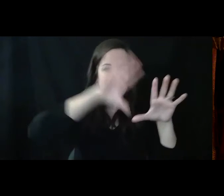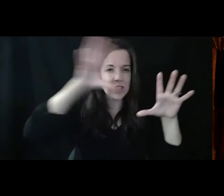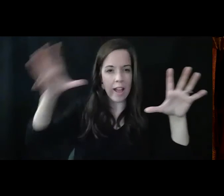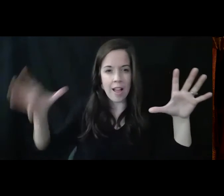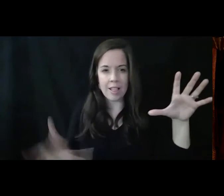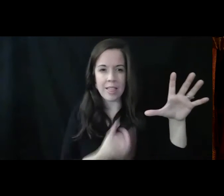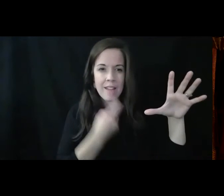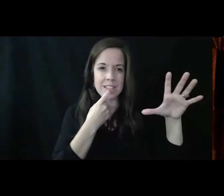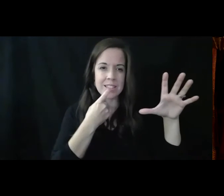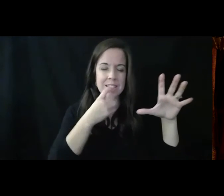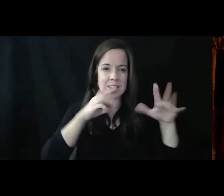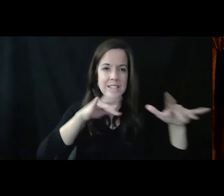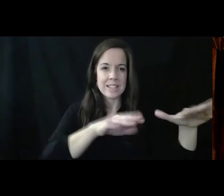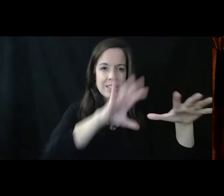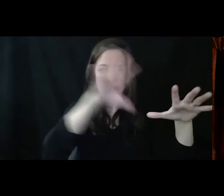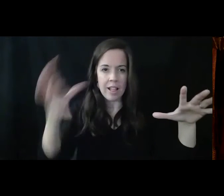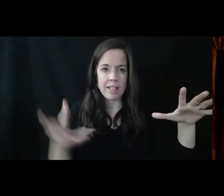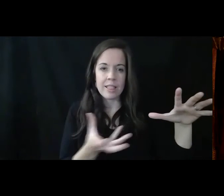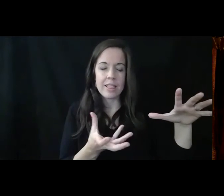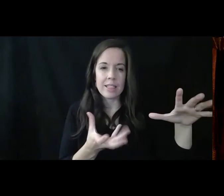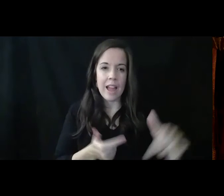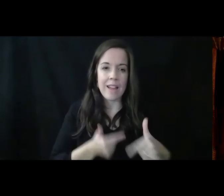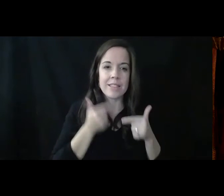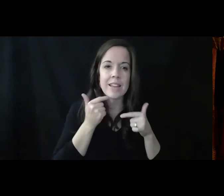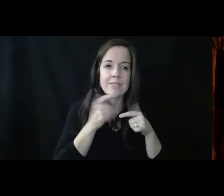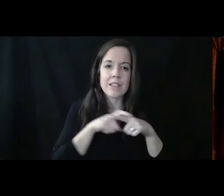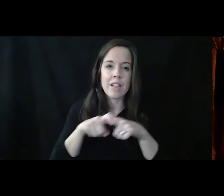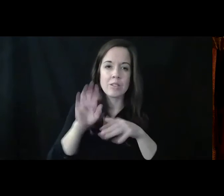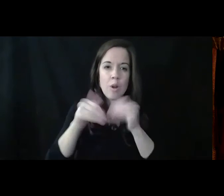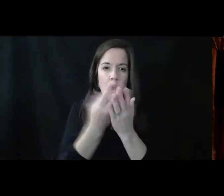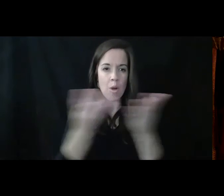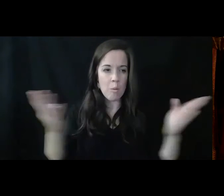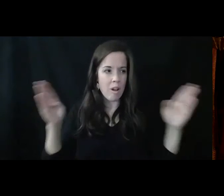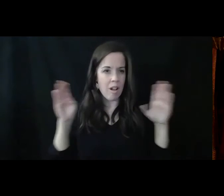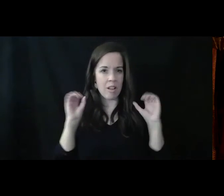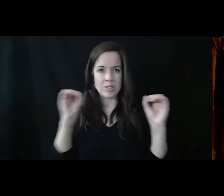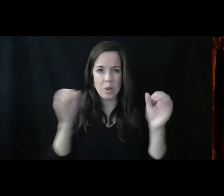I lived in the closet—all wall, no window. So that if I turned out the light,